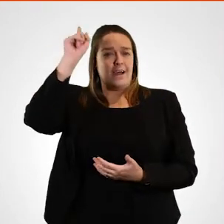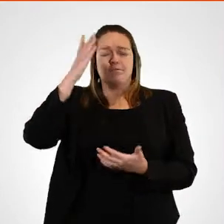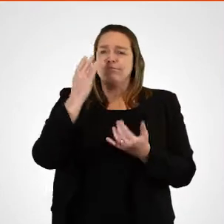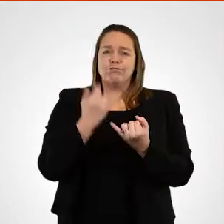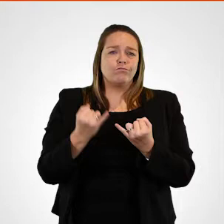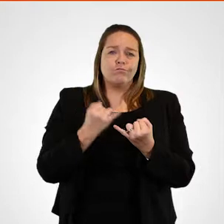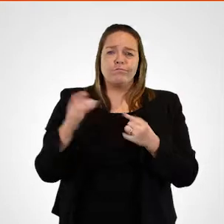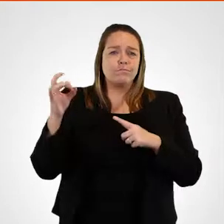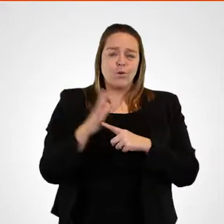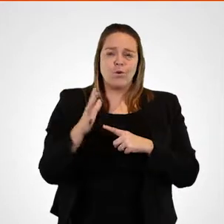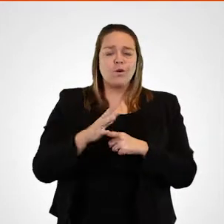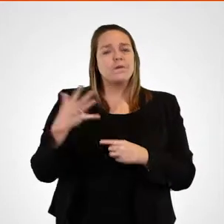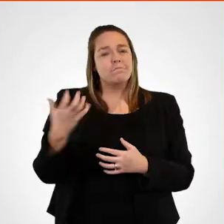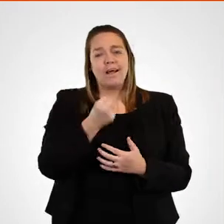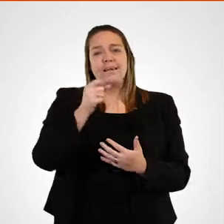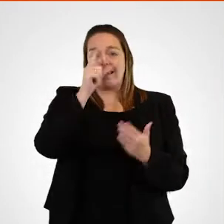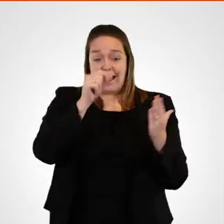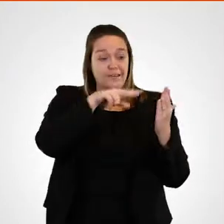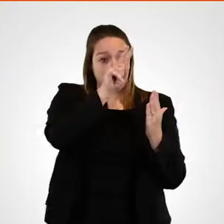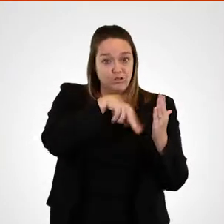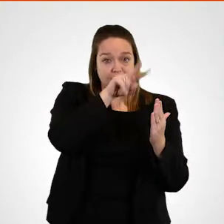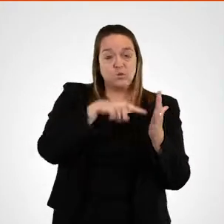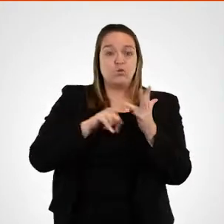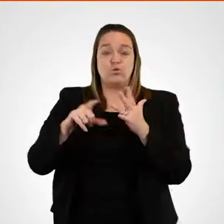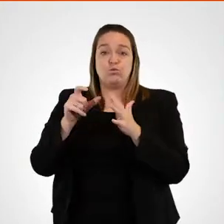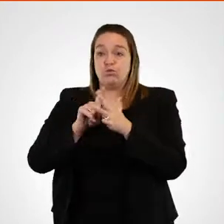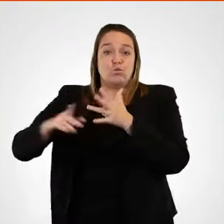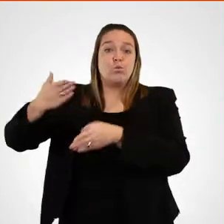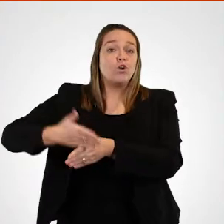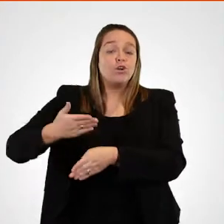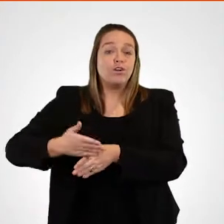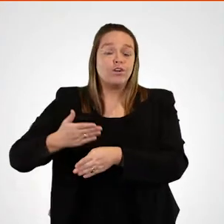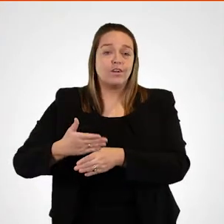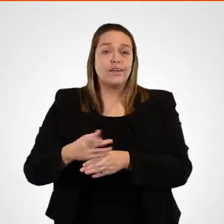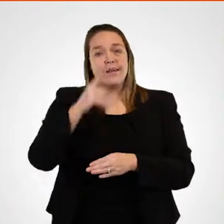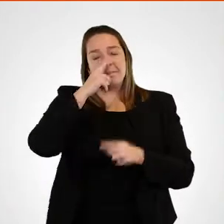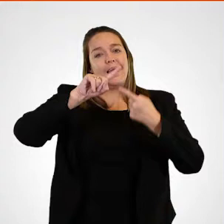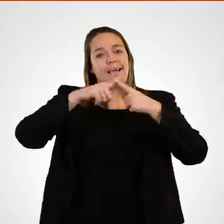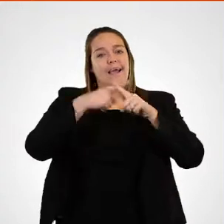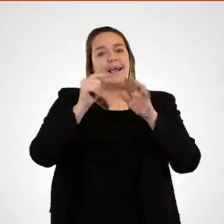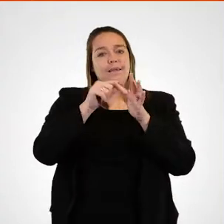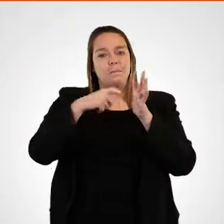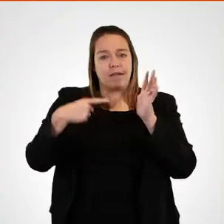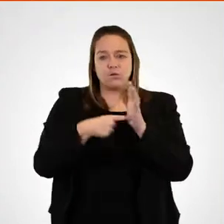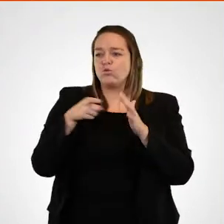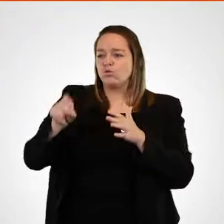it's really important to be able to read in order to do your job. It's expected that you're going to continue learning